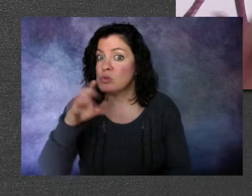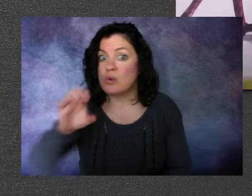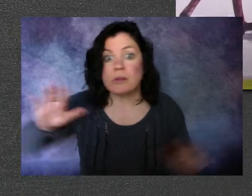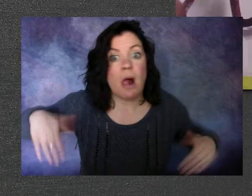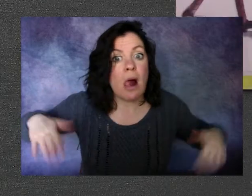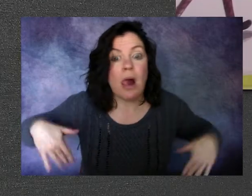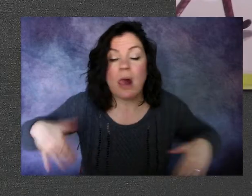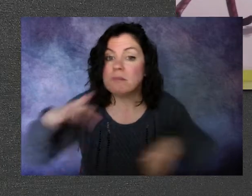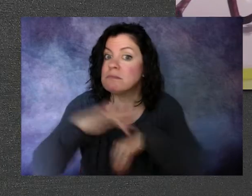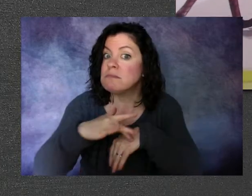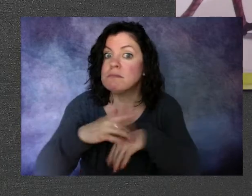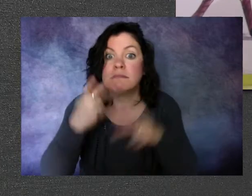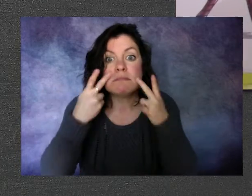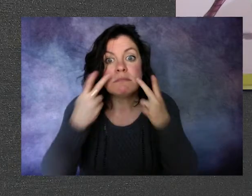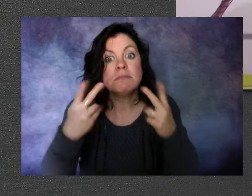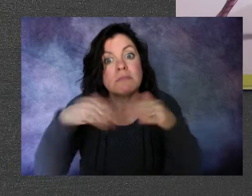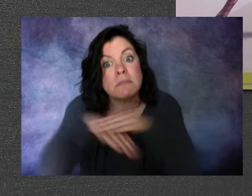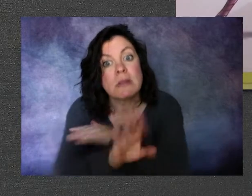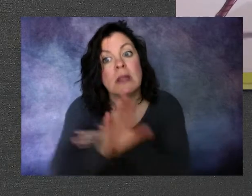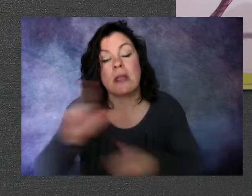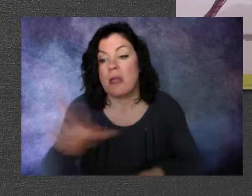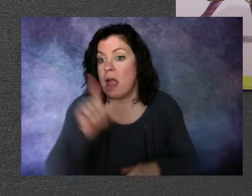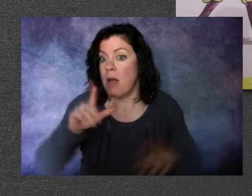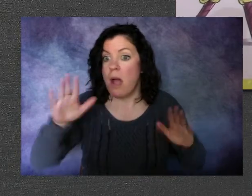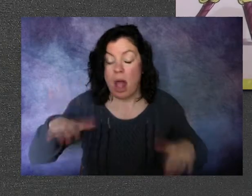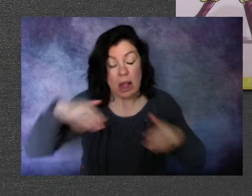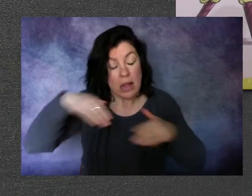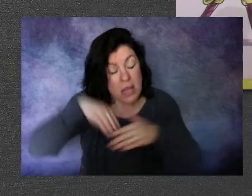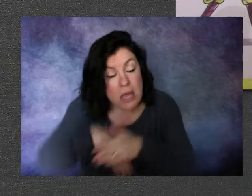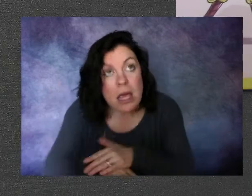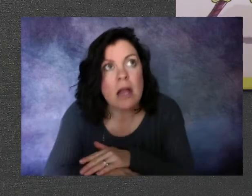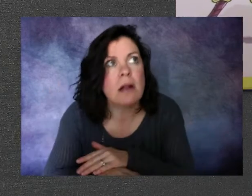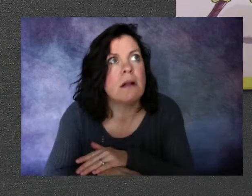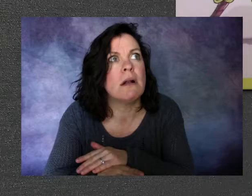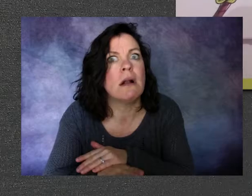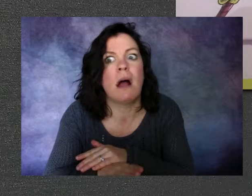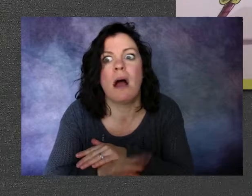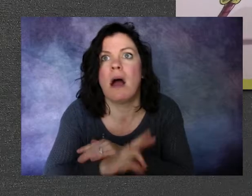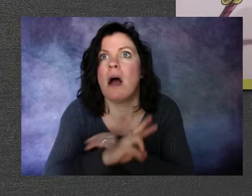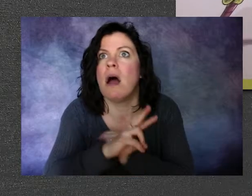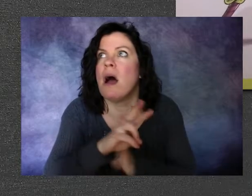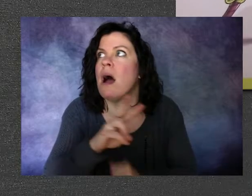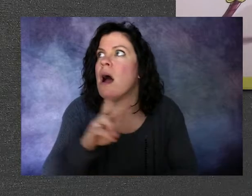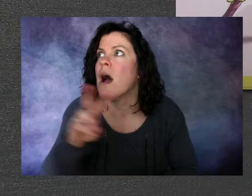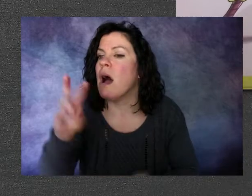George had never been to the library before. He had never seen so many books before either.